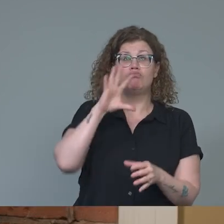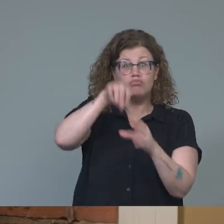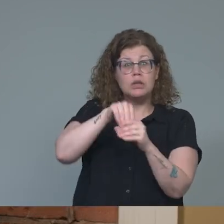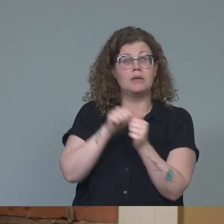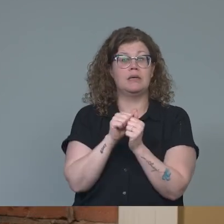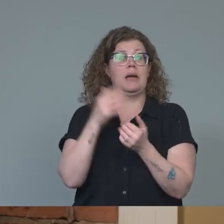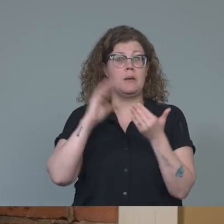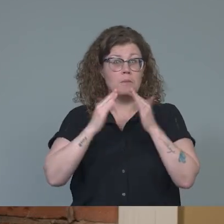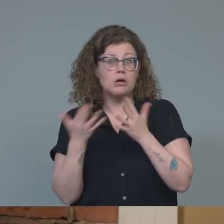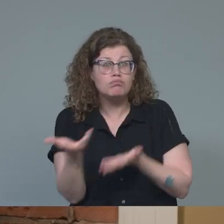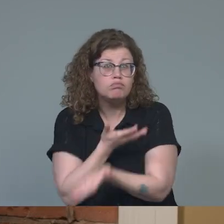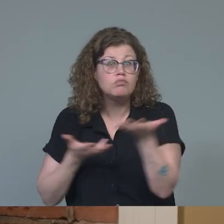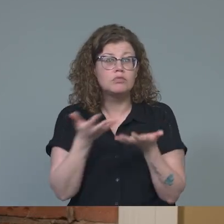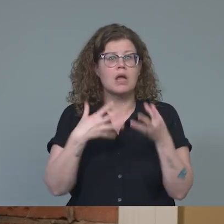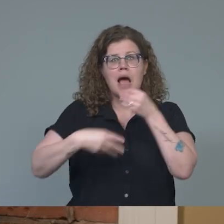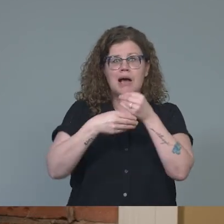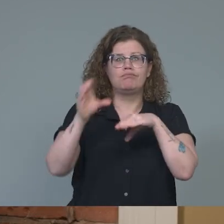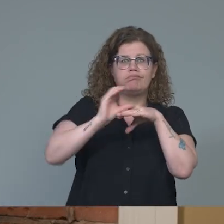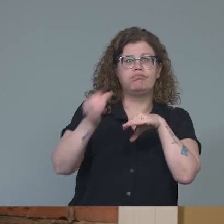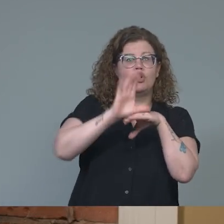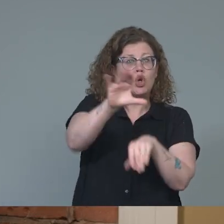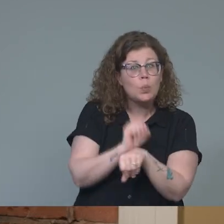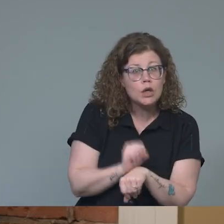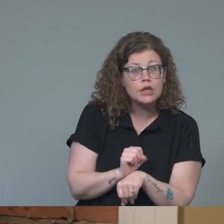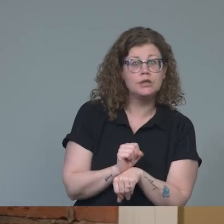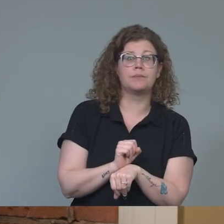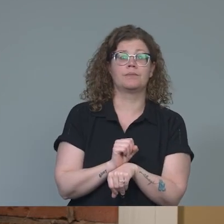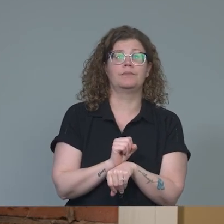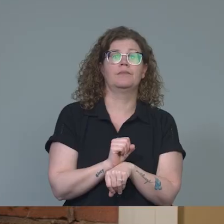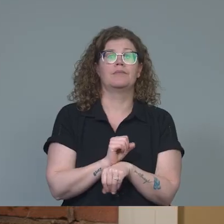So why would we do engagement? It's a lot of extra work, some extra money involved.